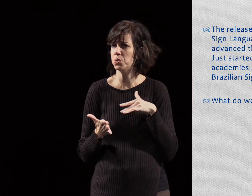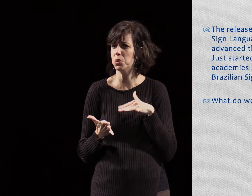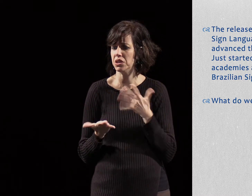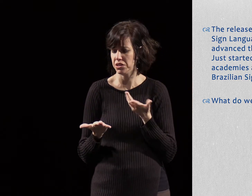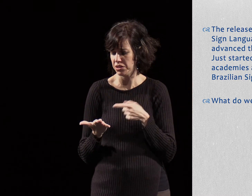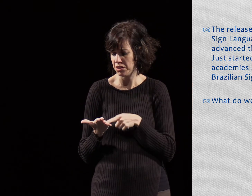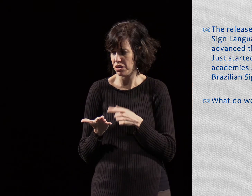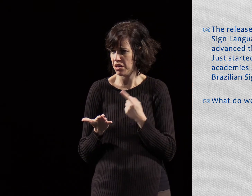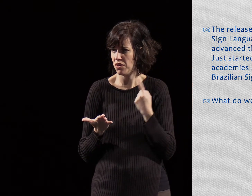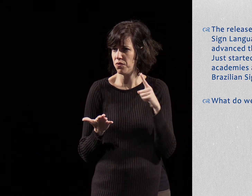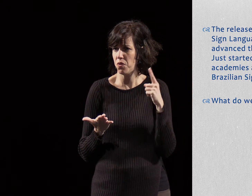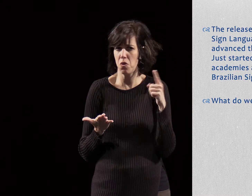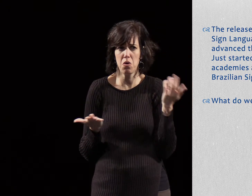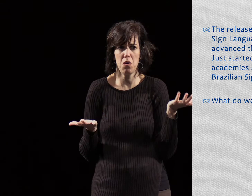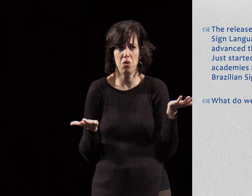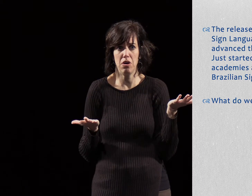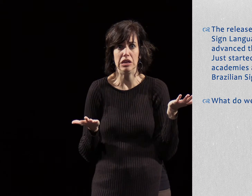What do we study? What are we looking for?